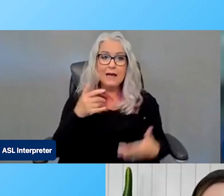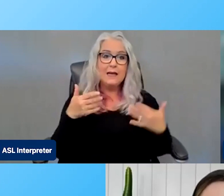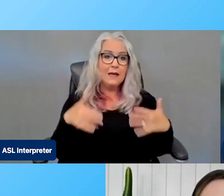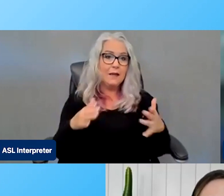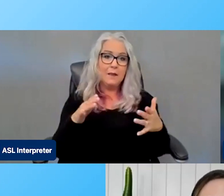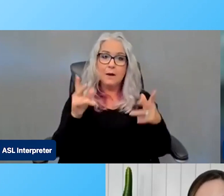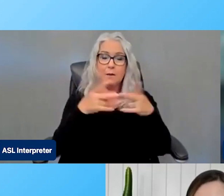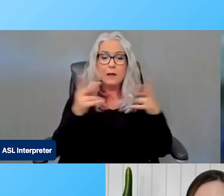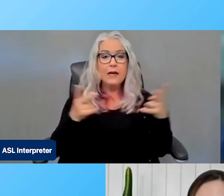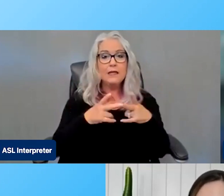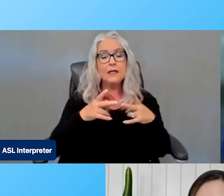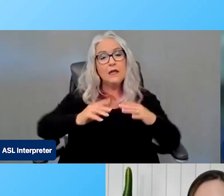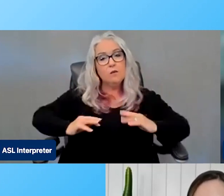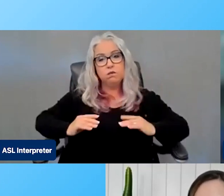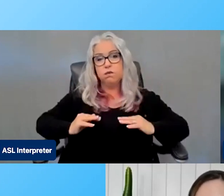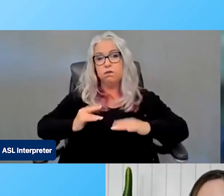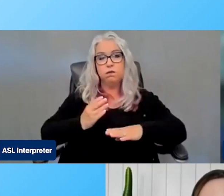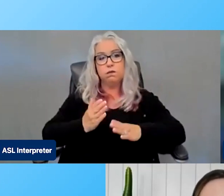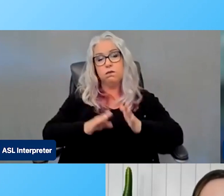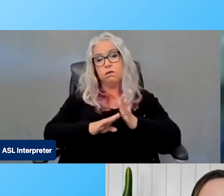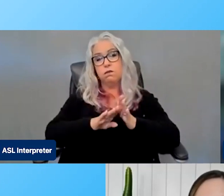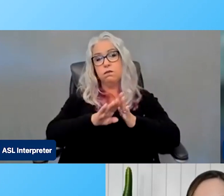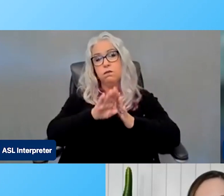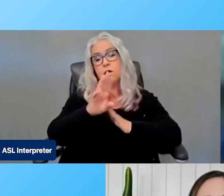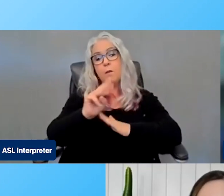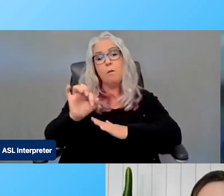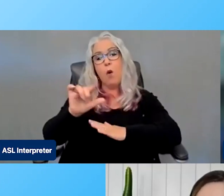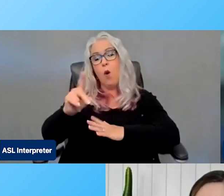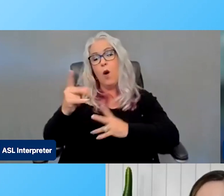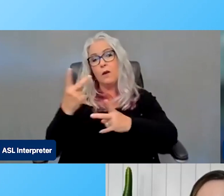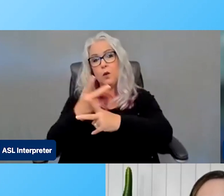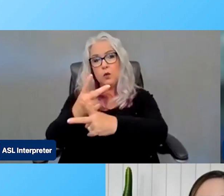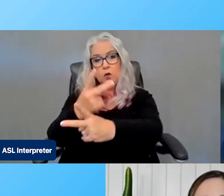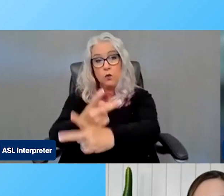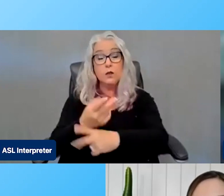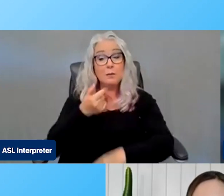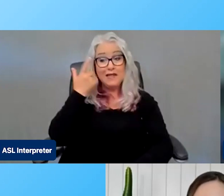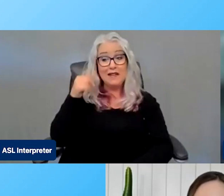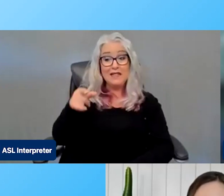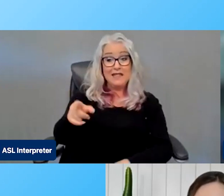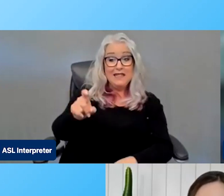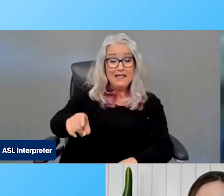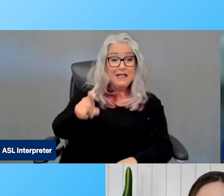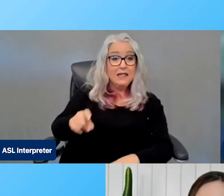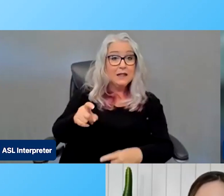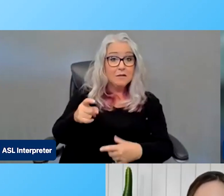in mold and getting worse and worse. Because he required accommodations and due to his very limited income he was